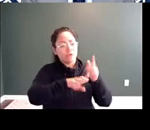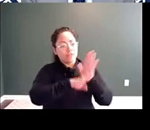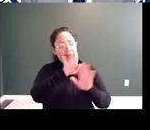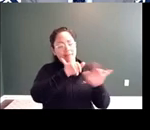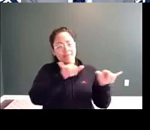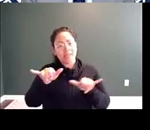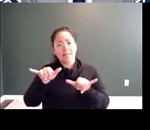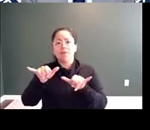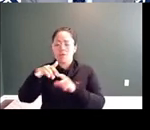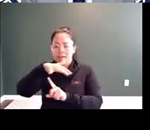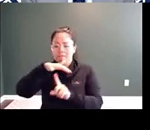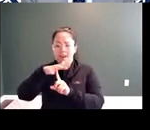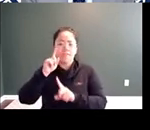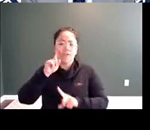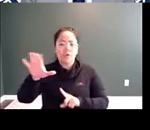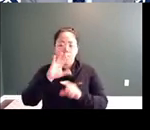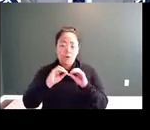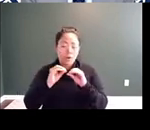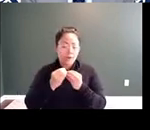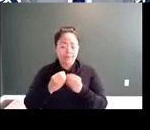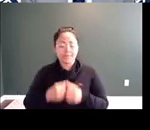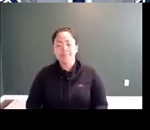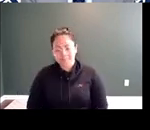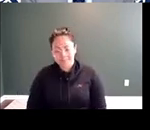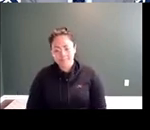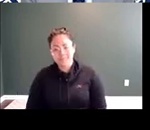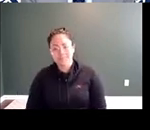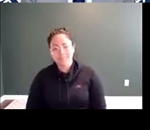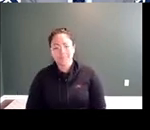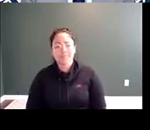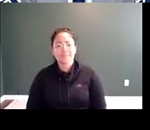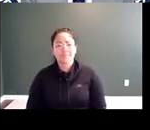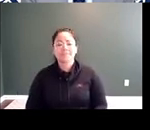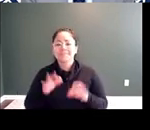for your organization, if that's what you hope to do. Thank you so much.